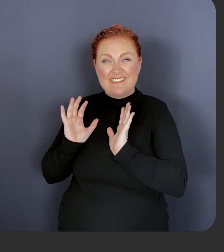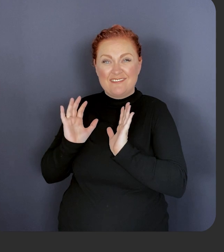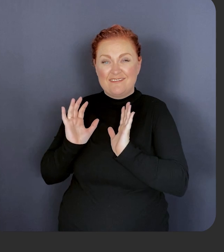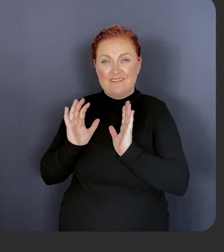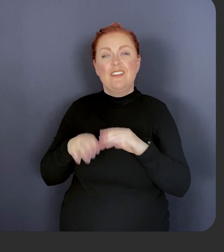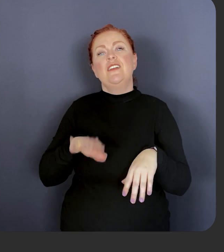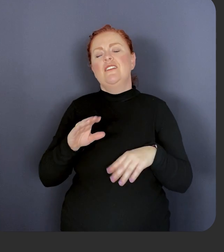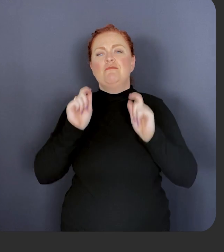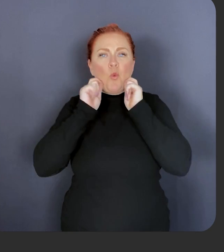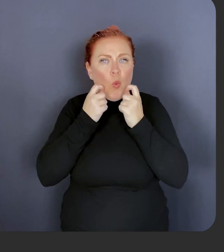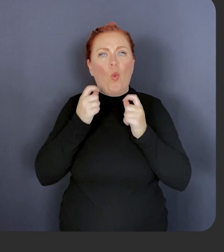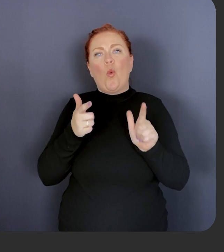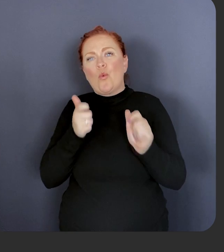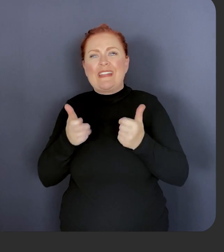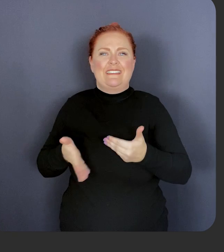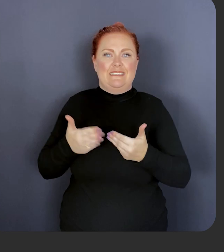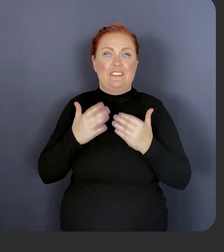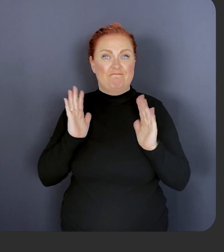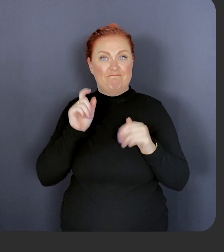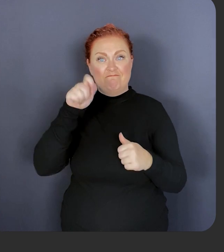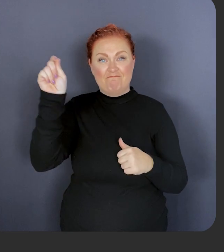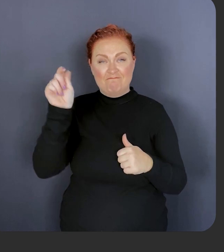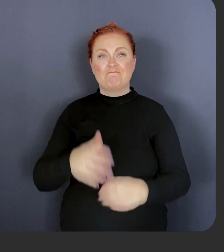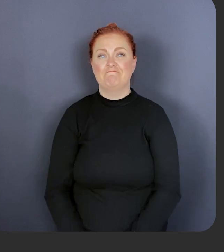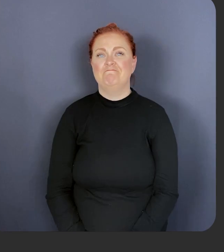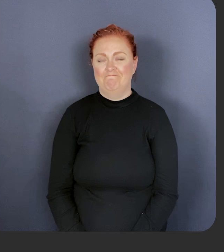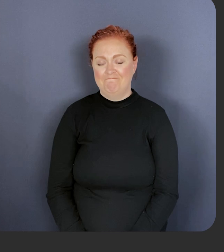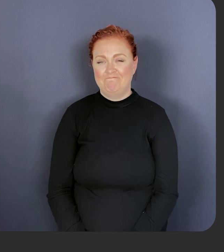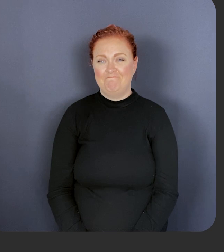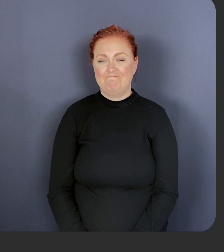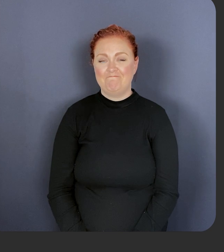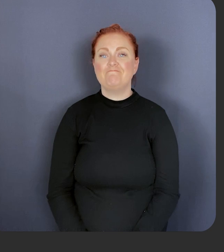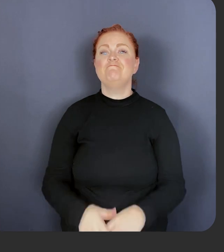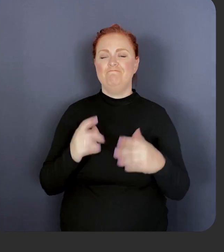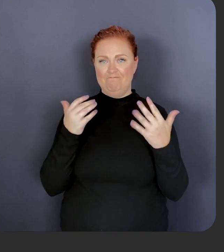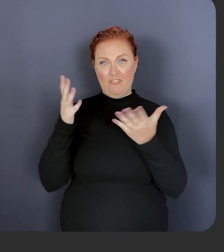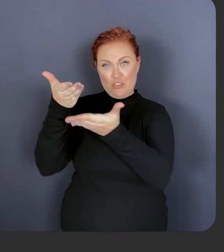So super cool, super quick, super easy. Now that we've done that, we've verified our change